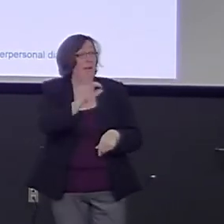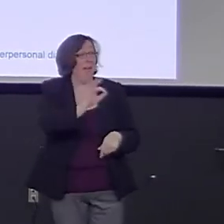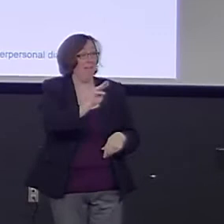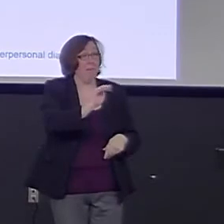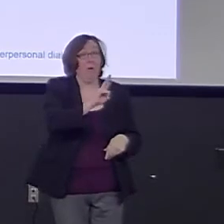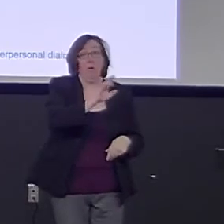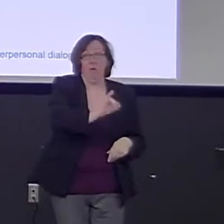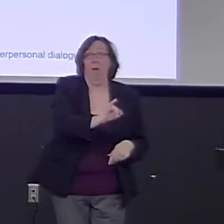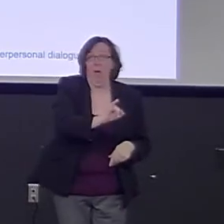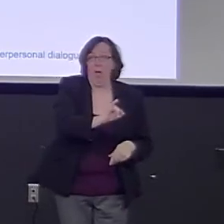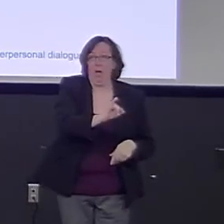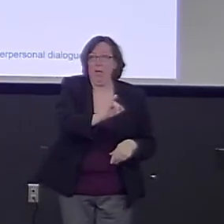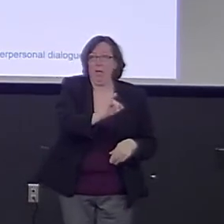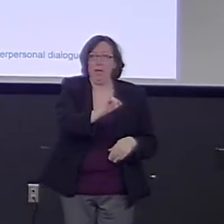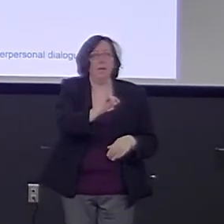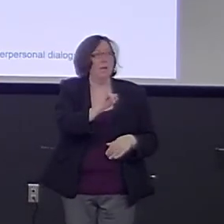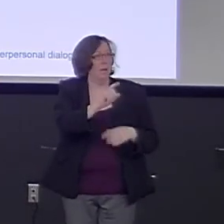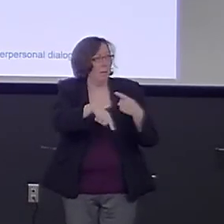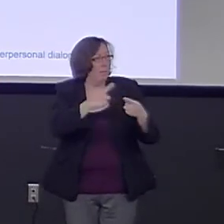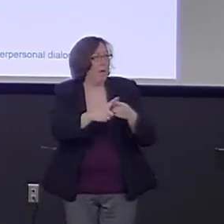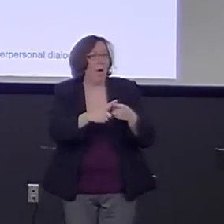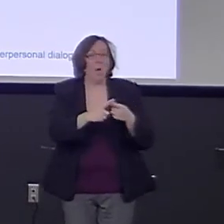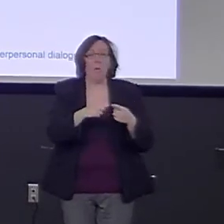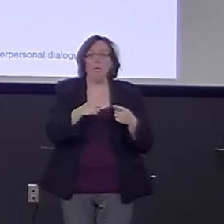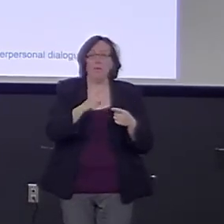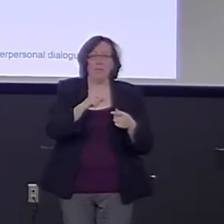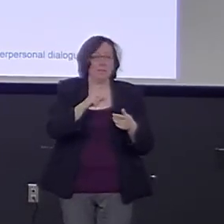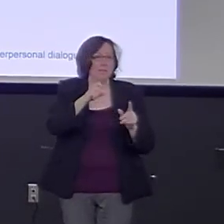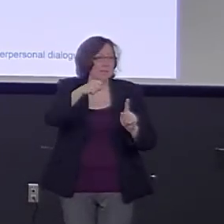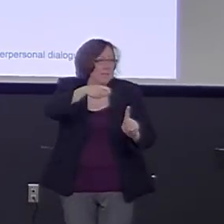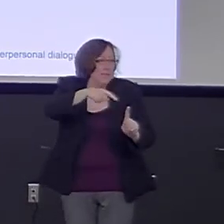So these two technologies came online about the same time,